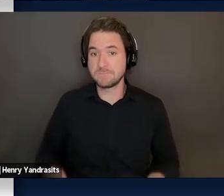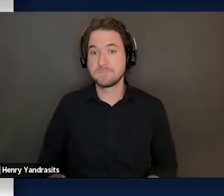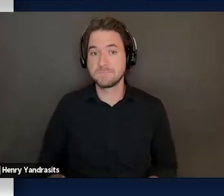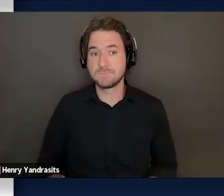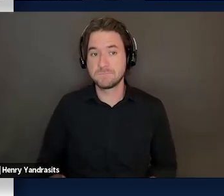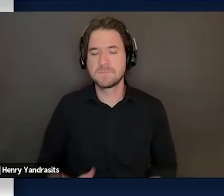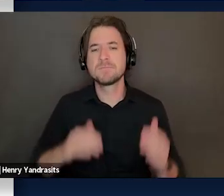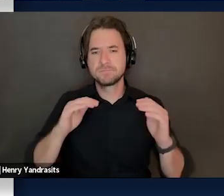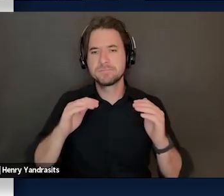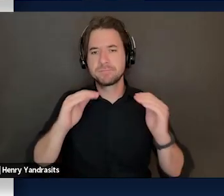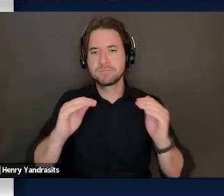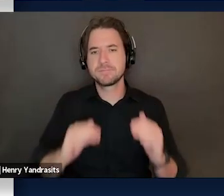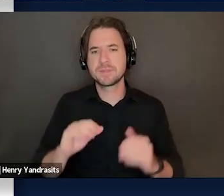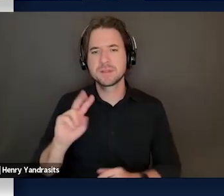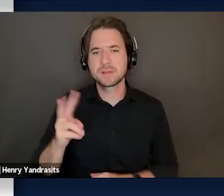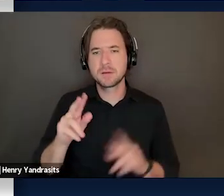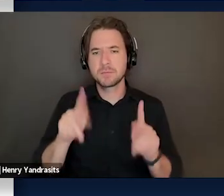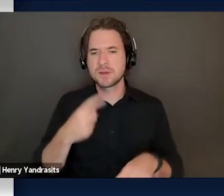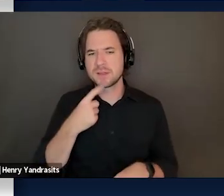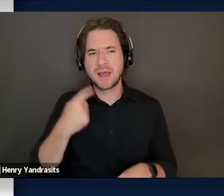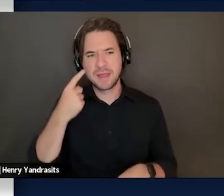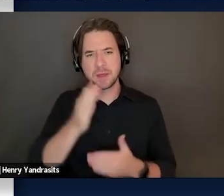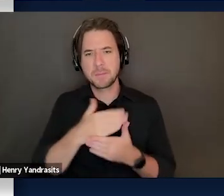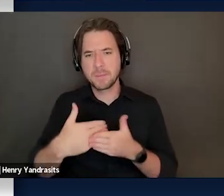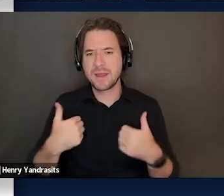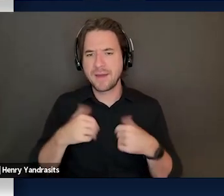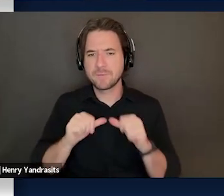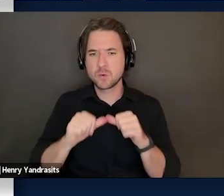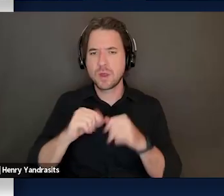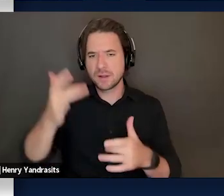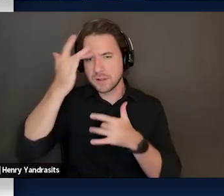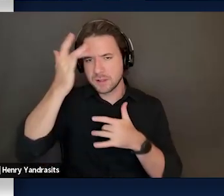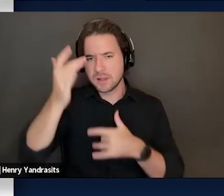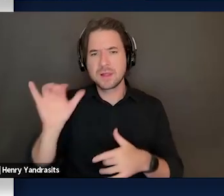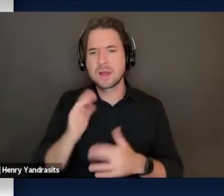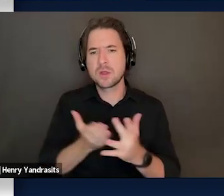And the second person who says, I think there's an aspect of having a chronic illness that's kind of like going through the stages of grief.